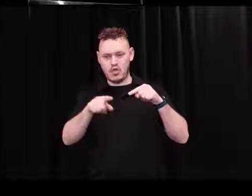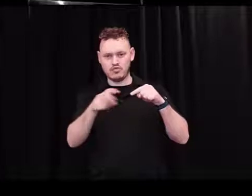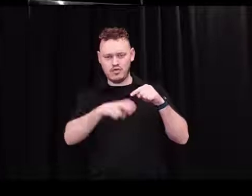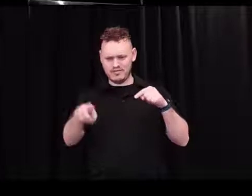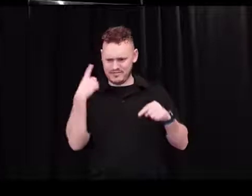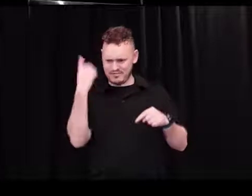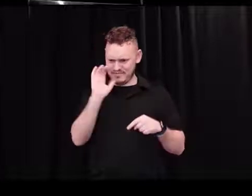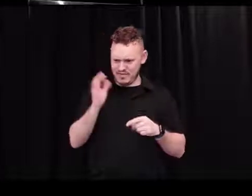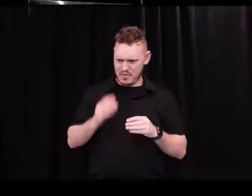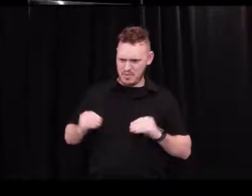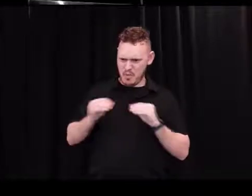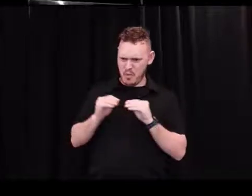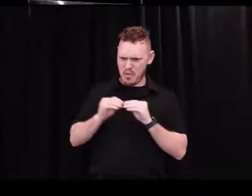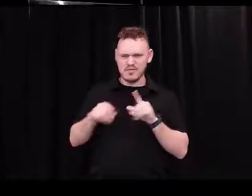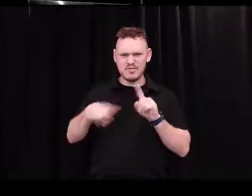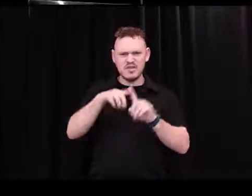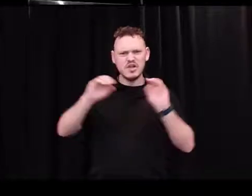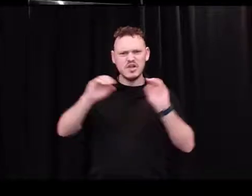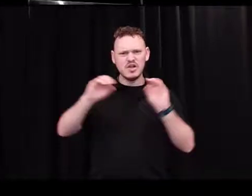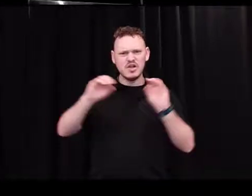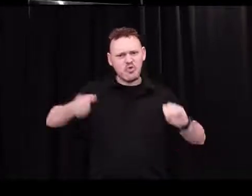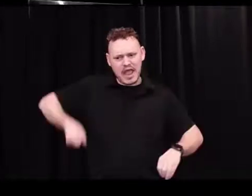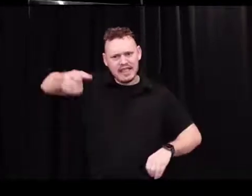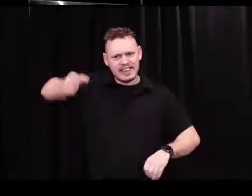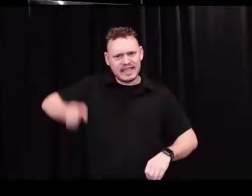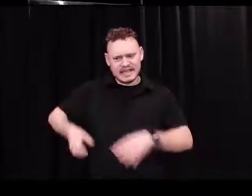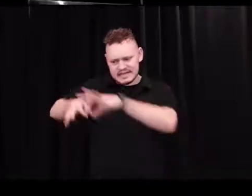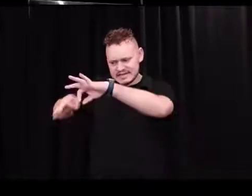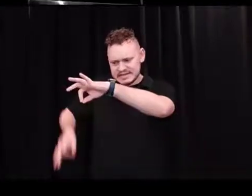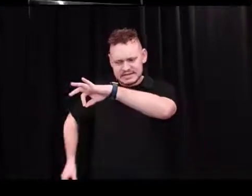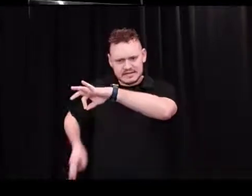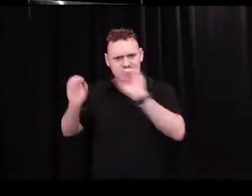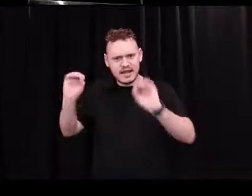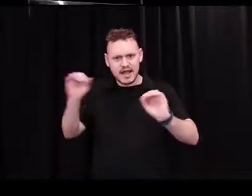thing is there's no railing next to itm=, so if your wheel happens to get a little over too much